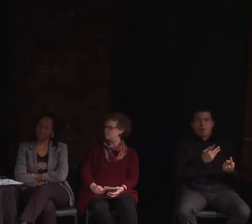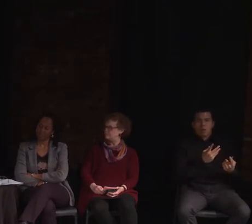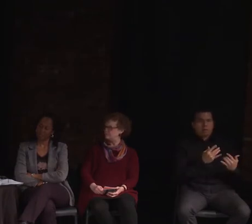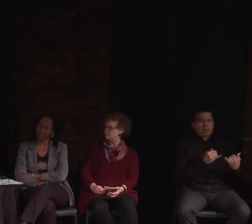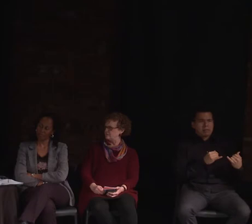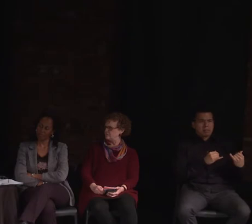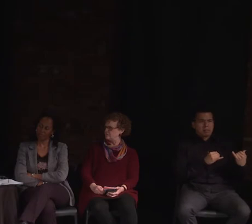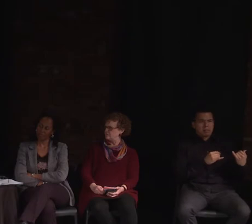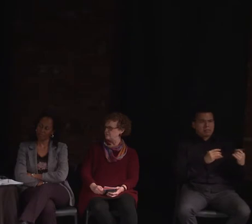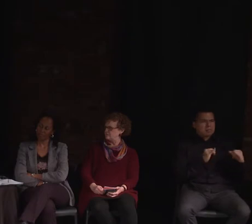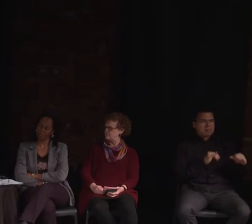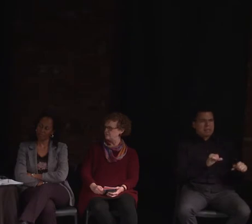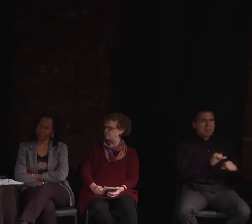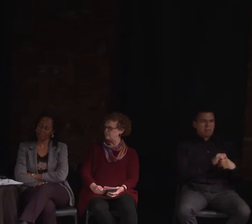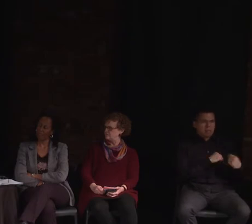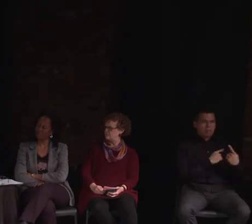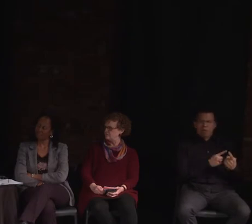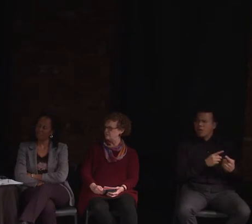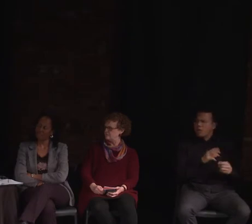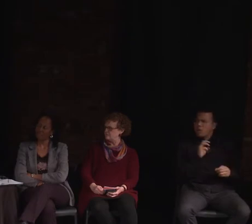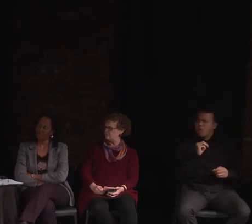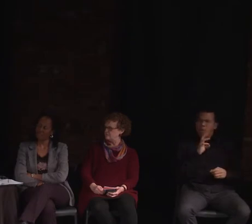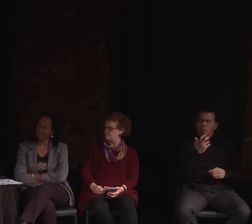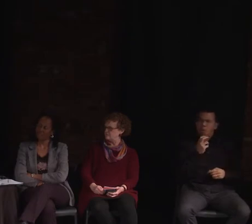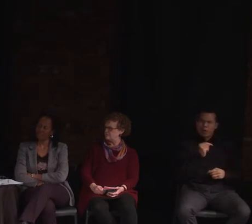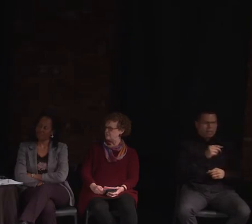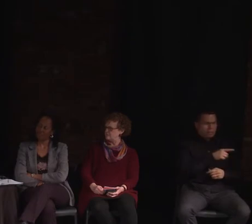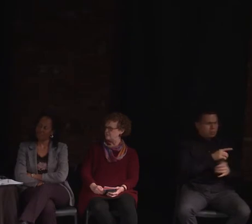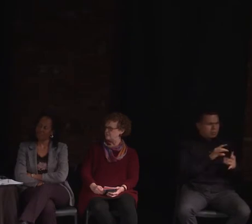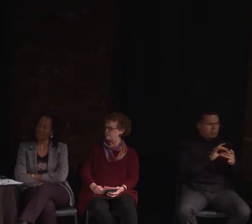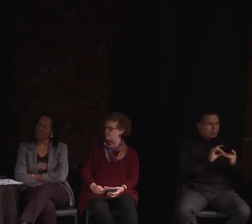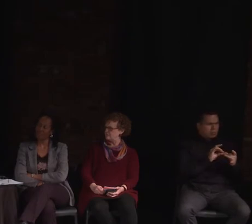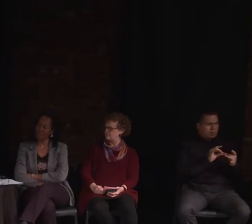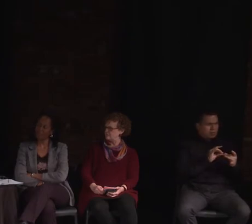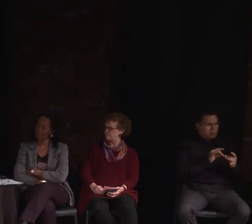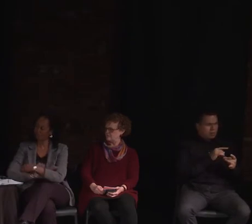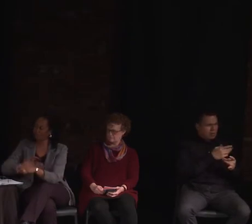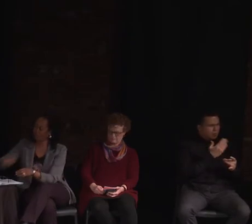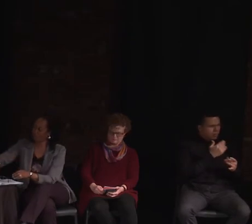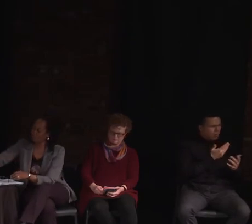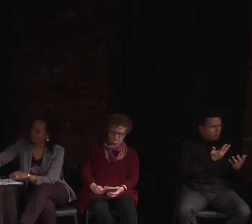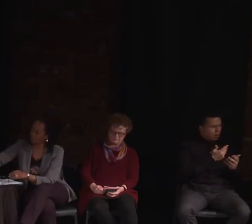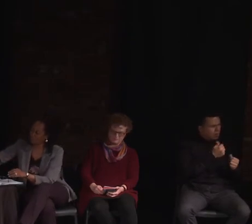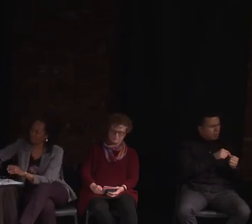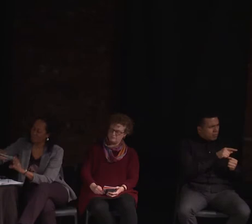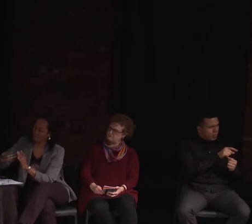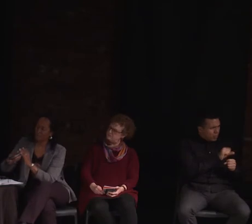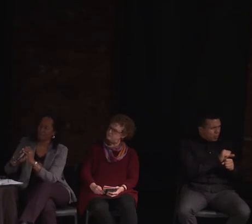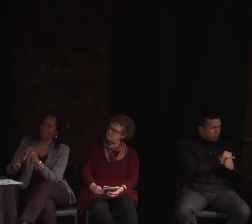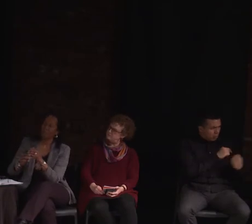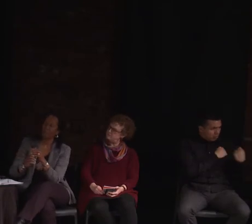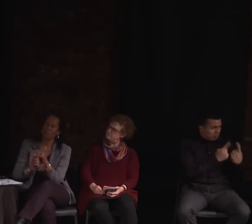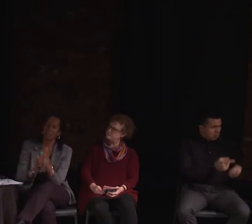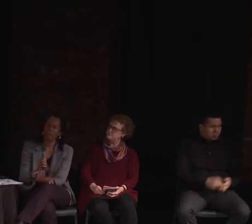Margaret, you made this point earlier on when we began talking talking about it. Would you talk about Ford's work in this regard? Margaret Morton: Sure.